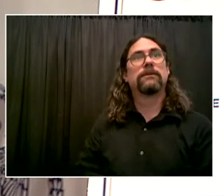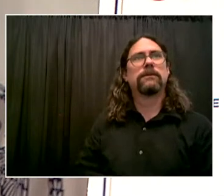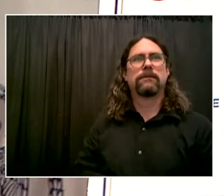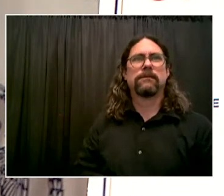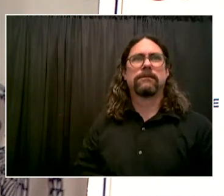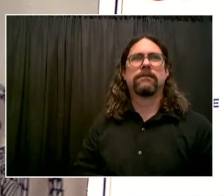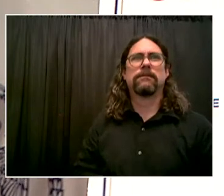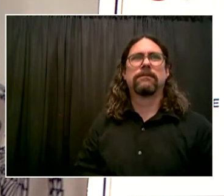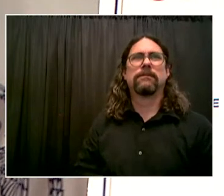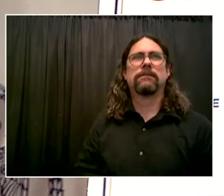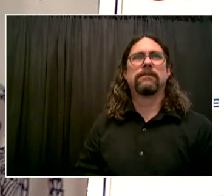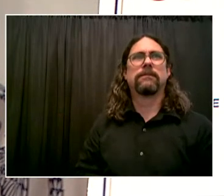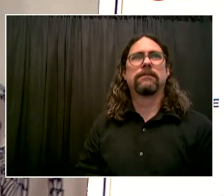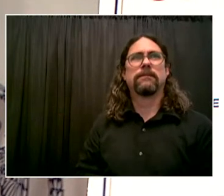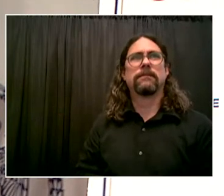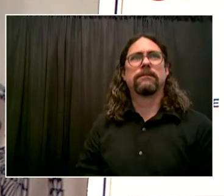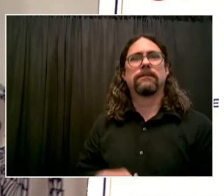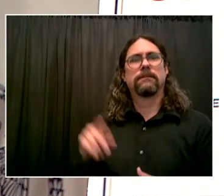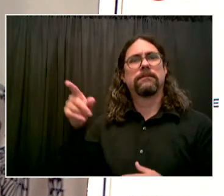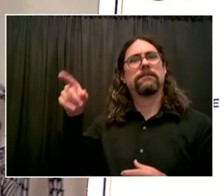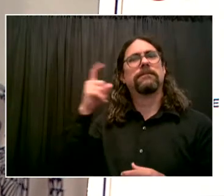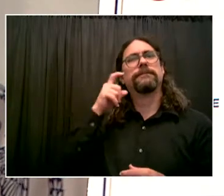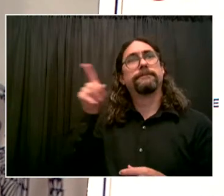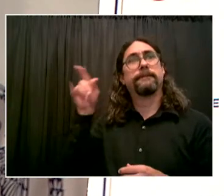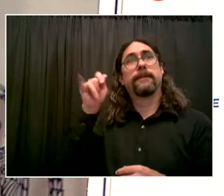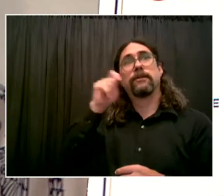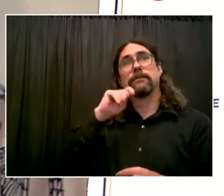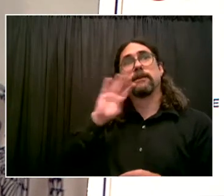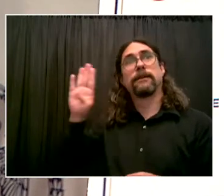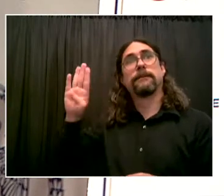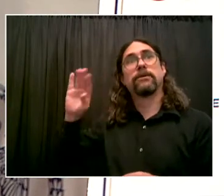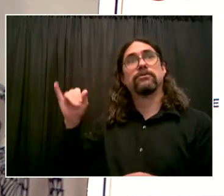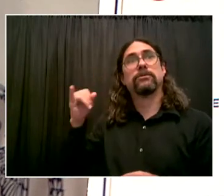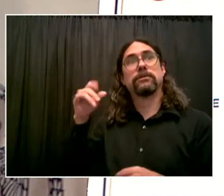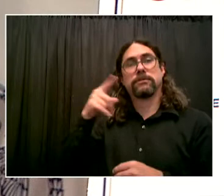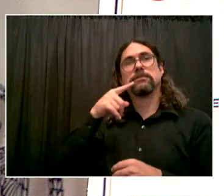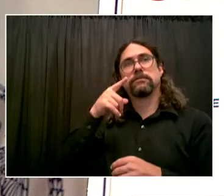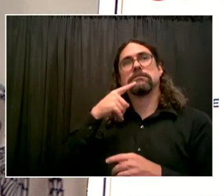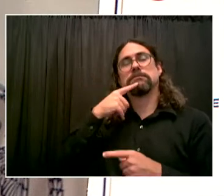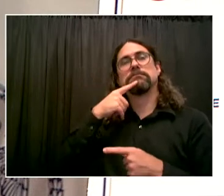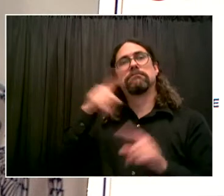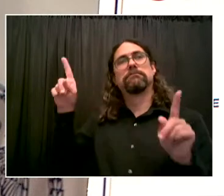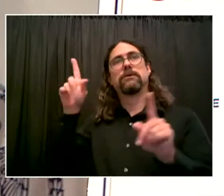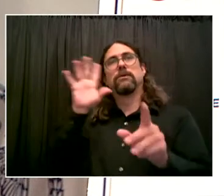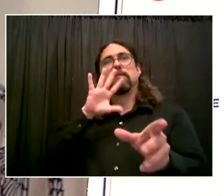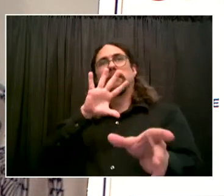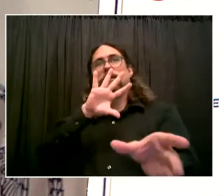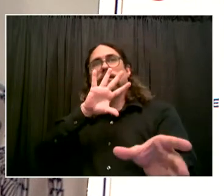JERRY'S OFF THE HSELF PROMINENT PROGRESSIVE FIGURE WHAT YOU THINK YOU WANT